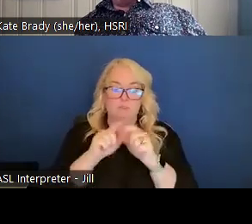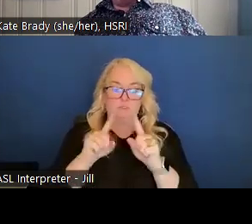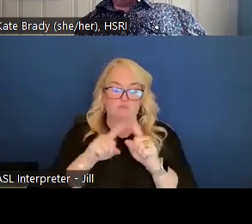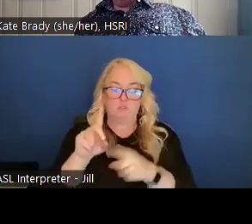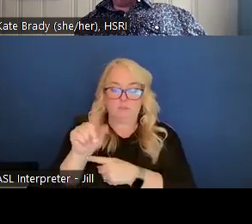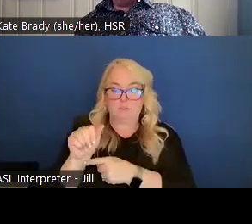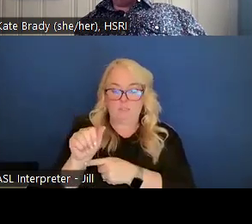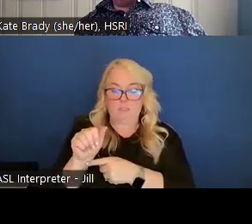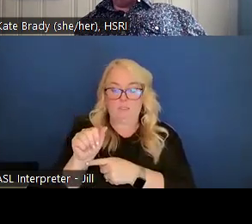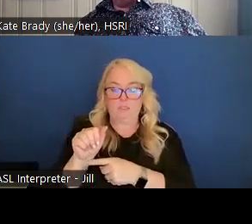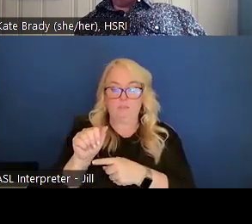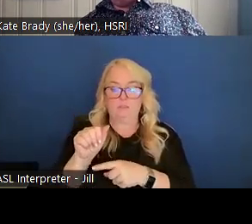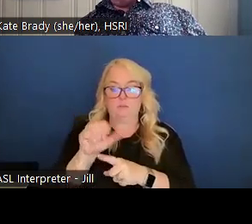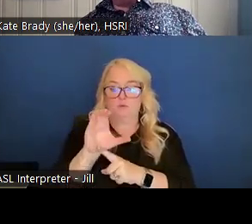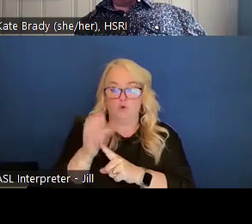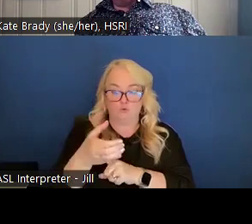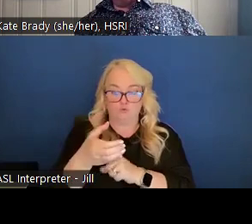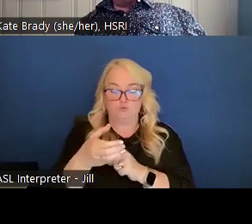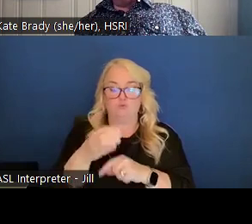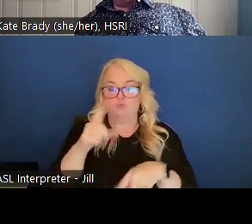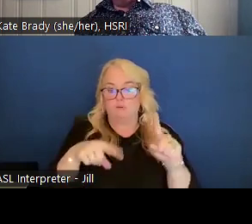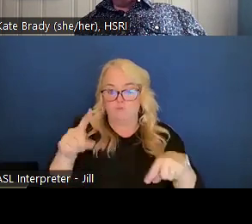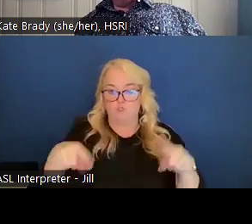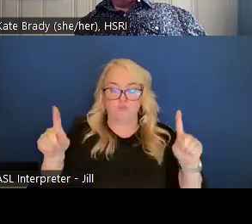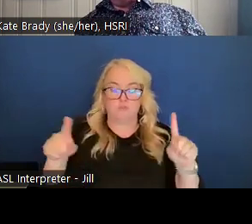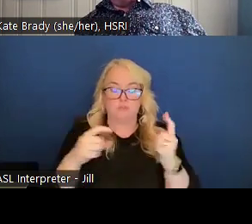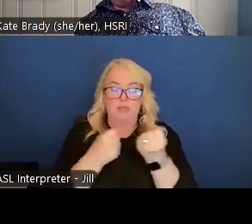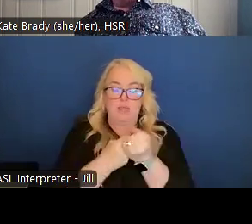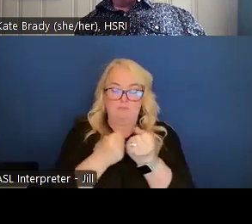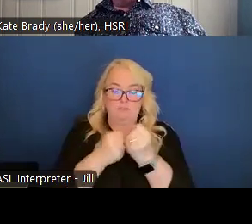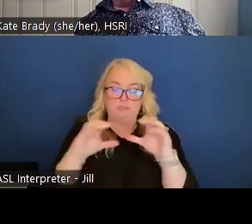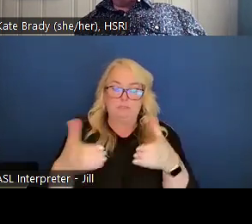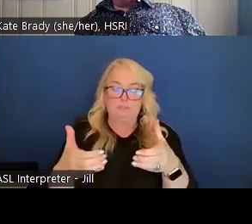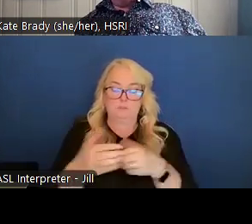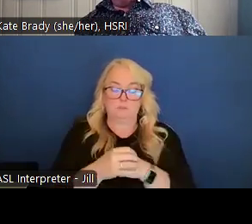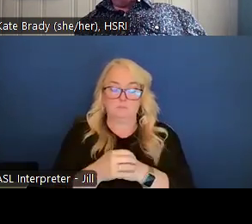culturally-diverse advocacy movement, and we are hoping to